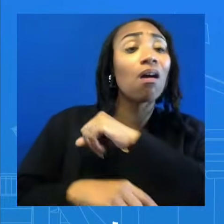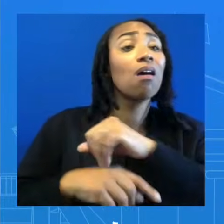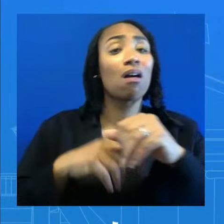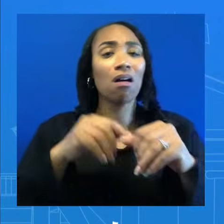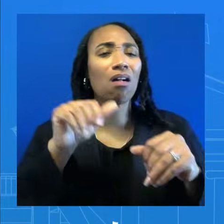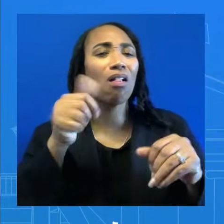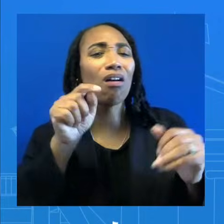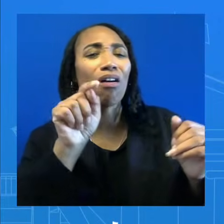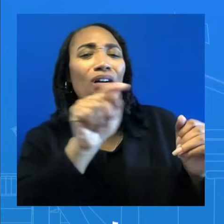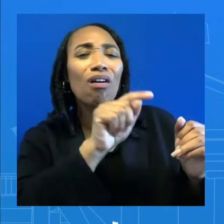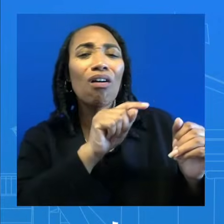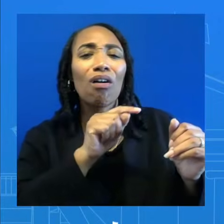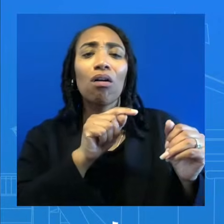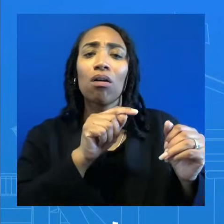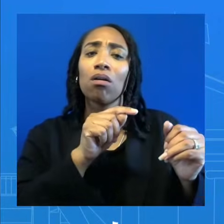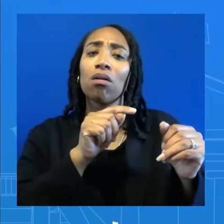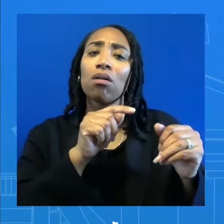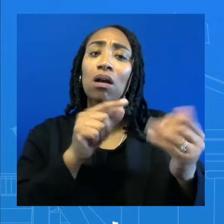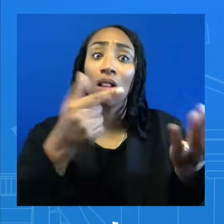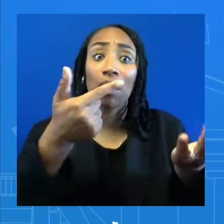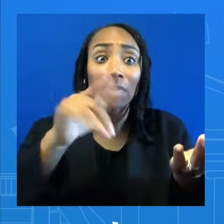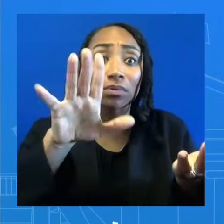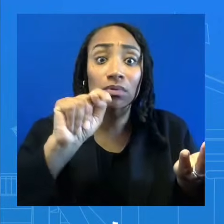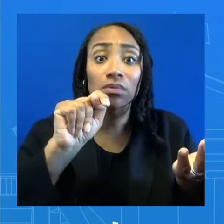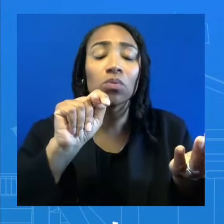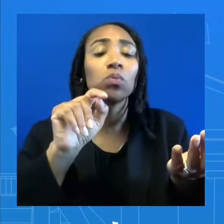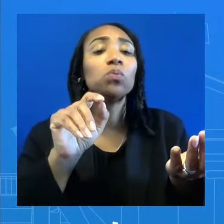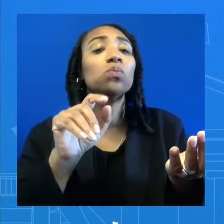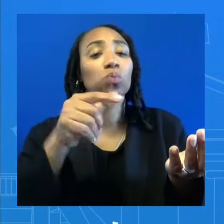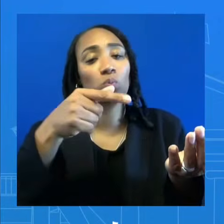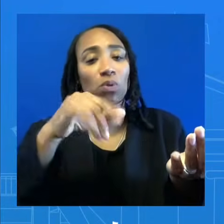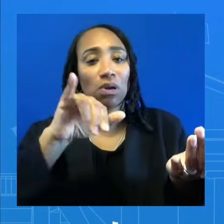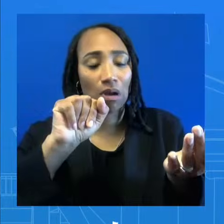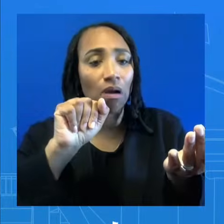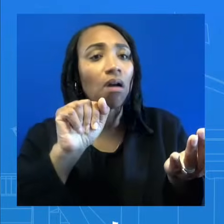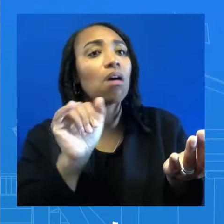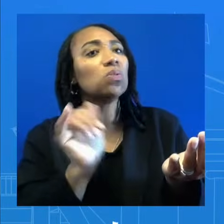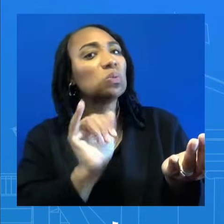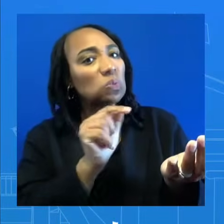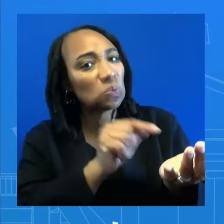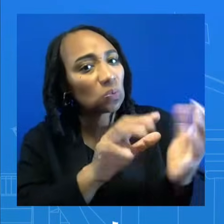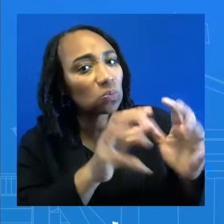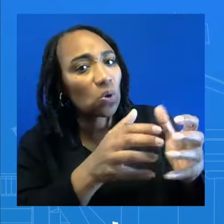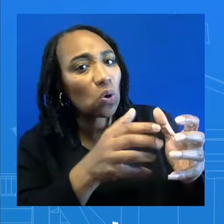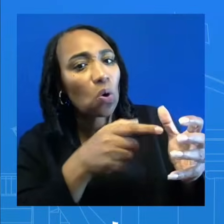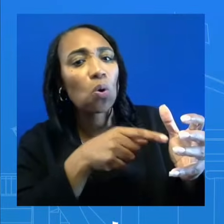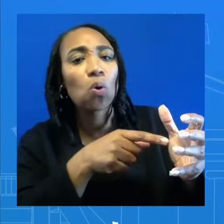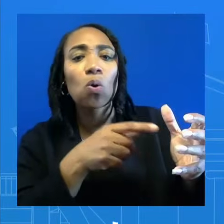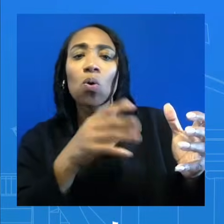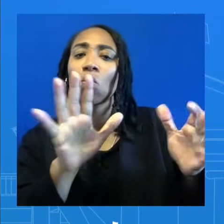And, again, today is historic, but he has been taking these types of actions for some time now.